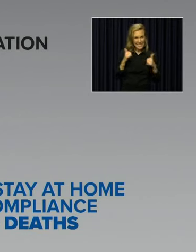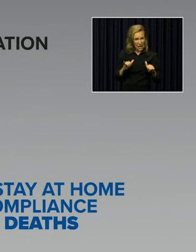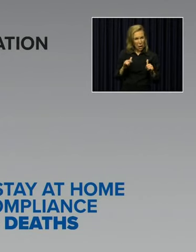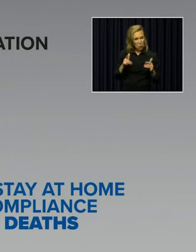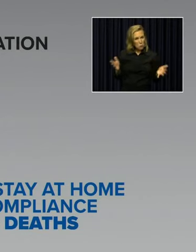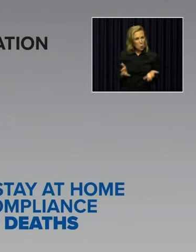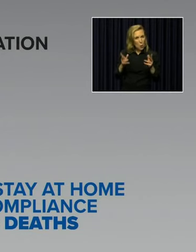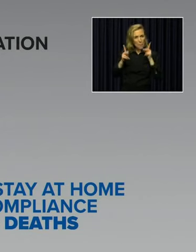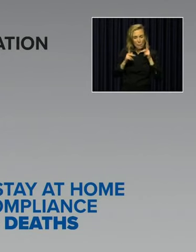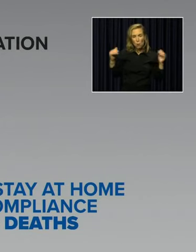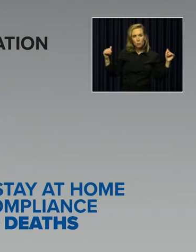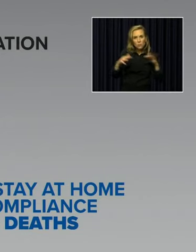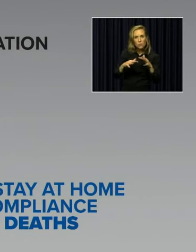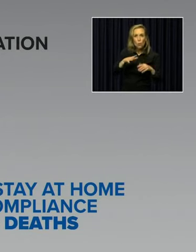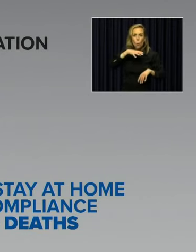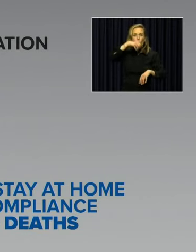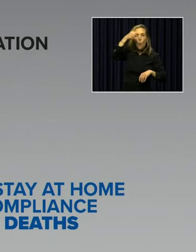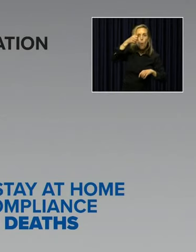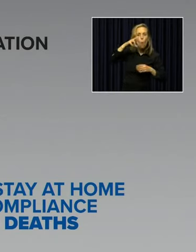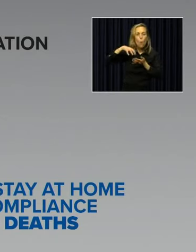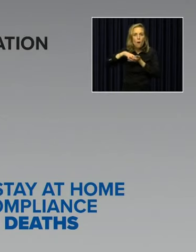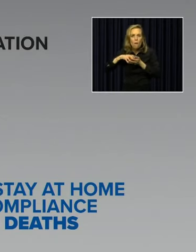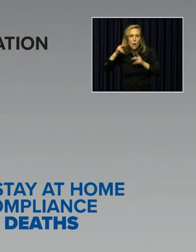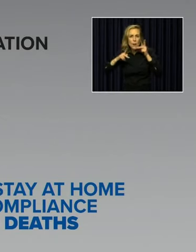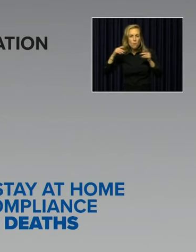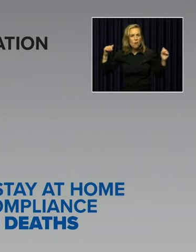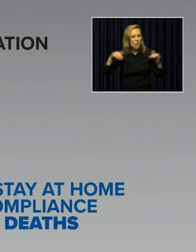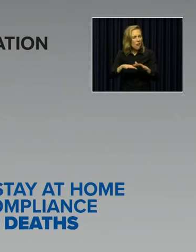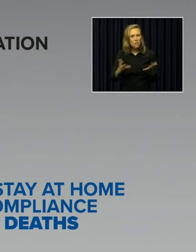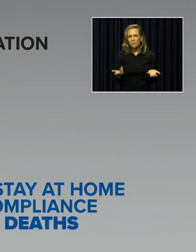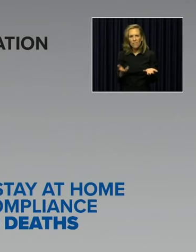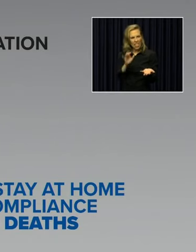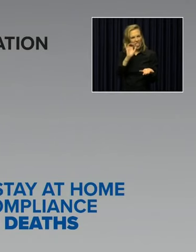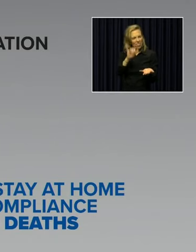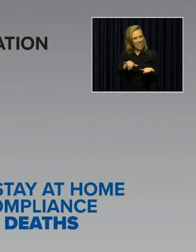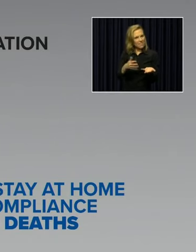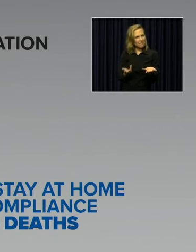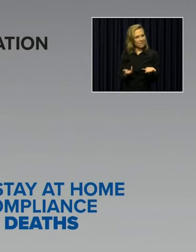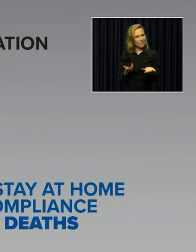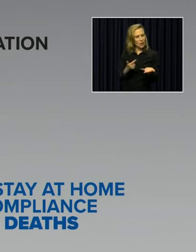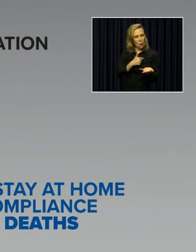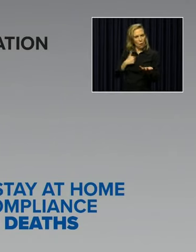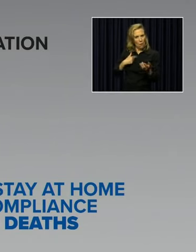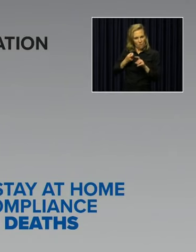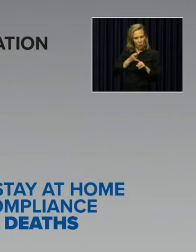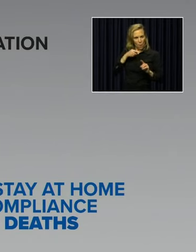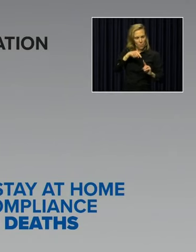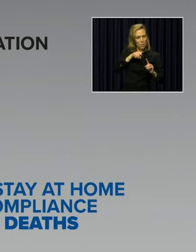SENSE FROM HOSPITALS, YOU'VE SHOWN THAT SLIDE MULTIPLE TIMES HOW MANY WE HAVE, YOU ARE YOU